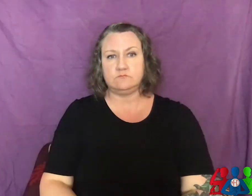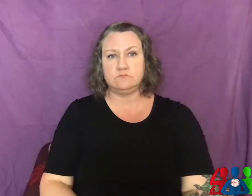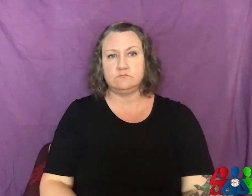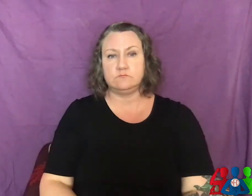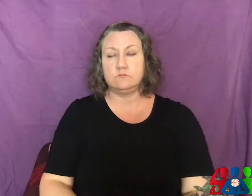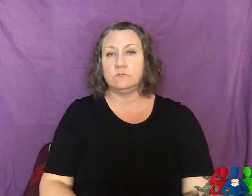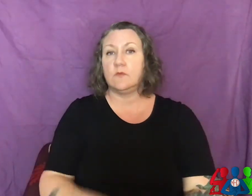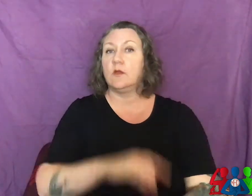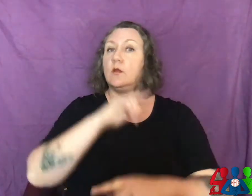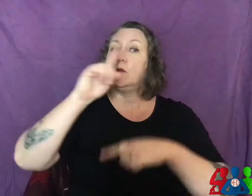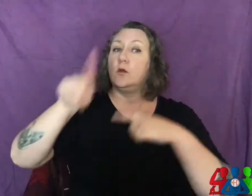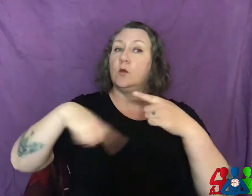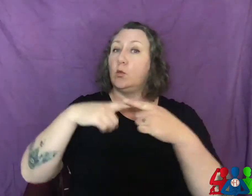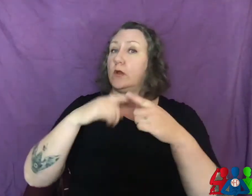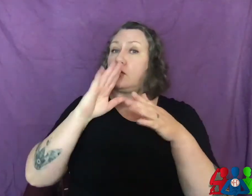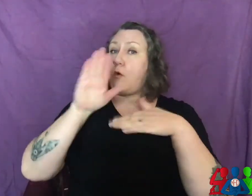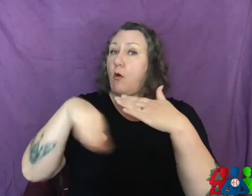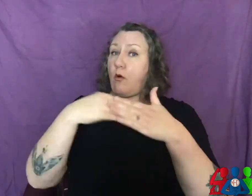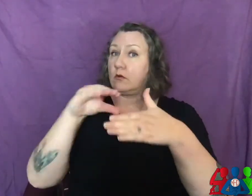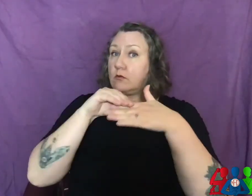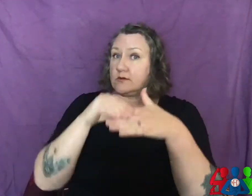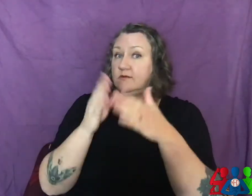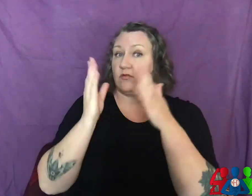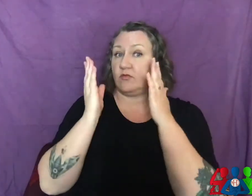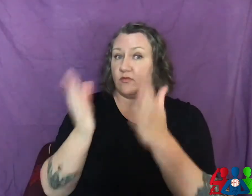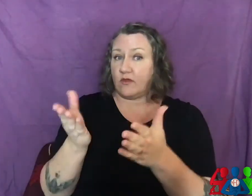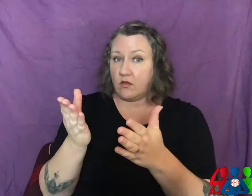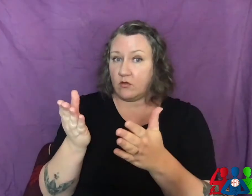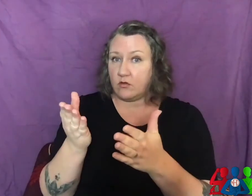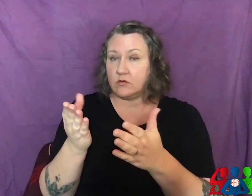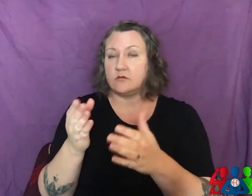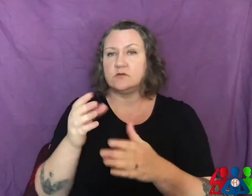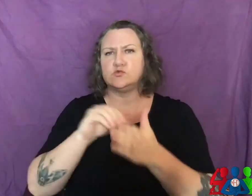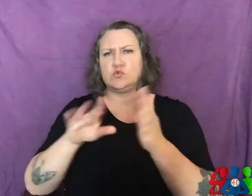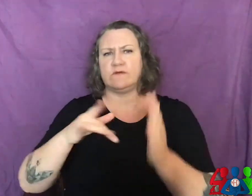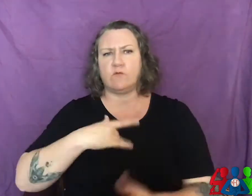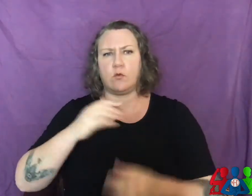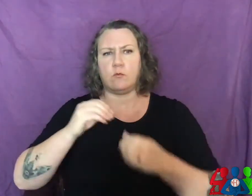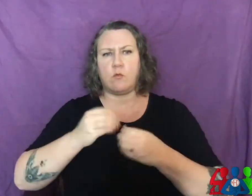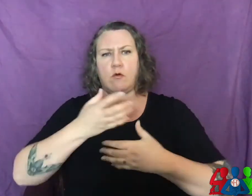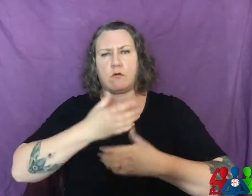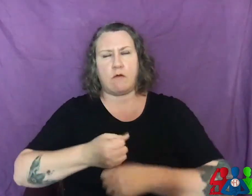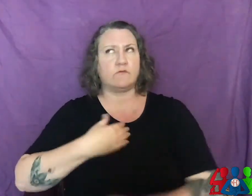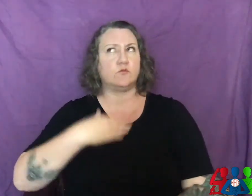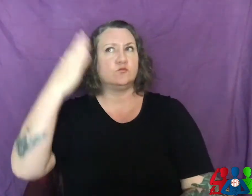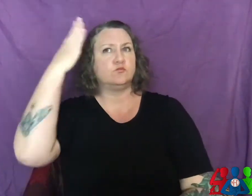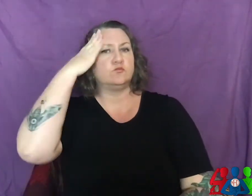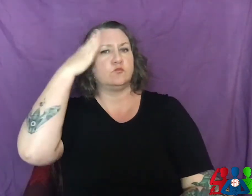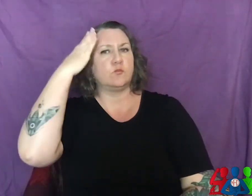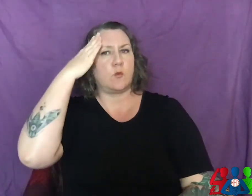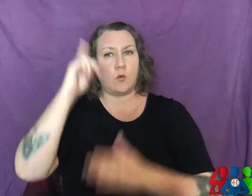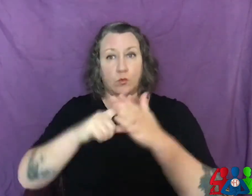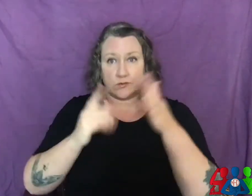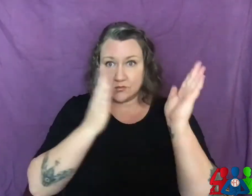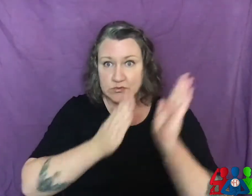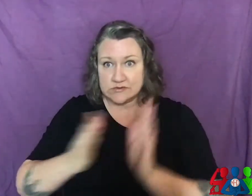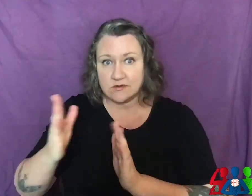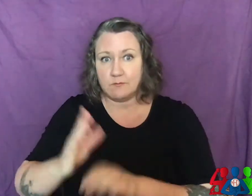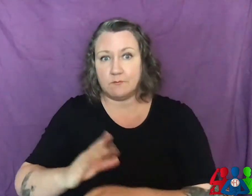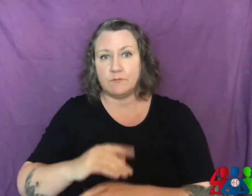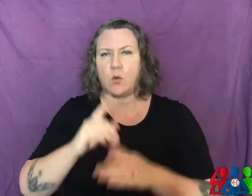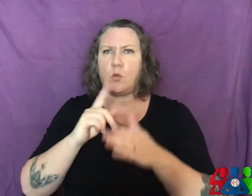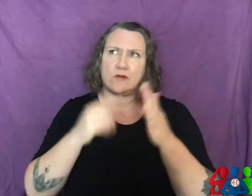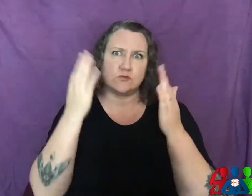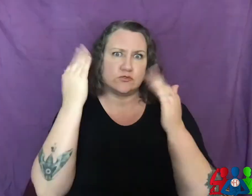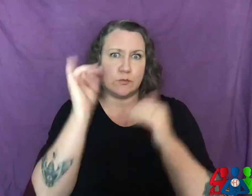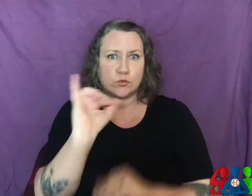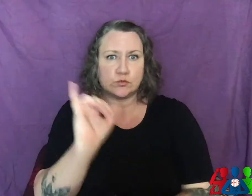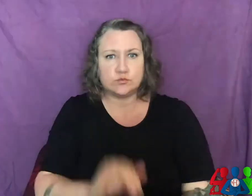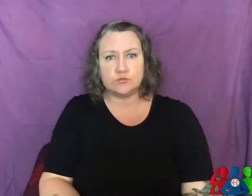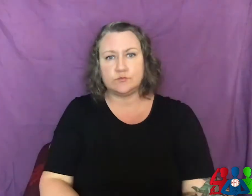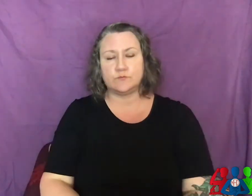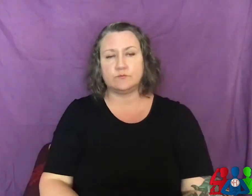quarter, semester, or even upload it as the full year. When your content is on your website,